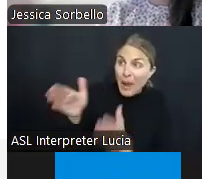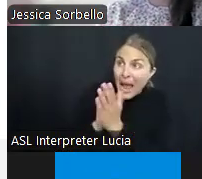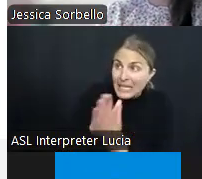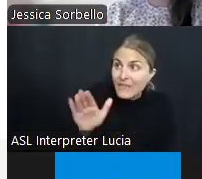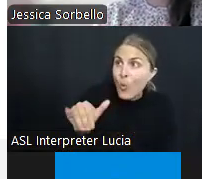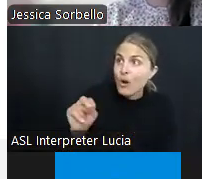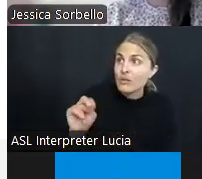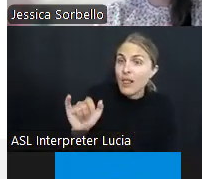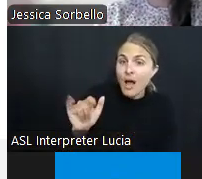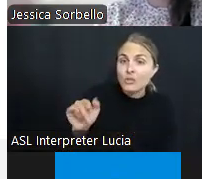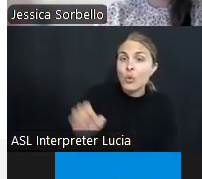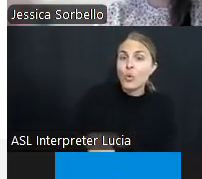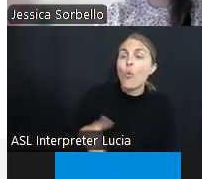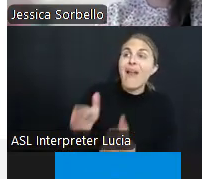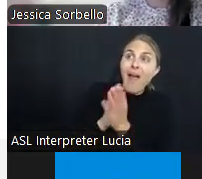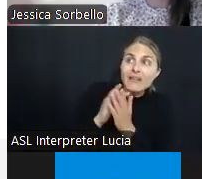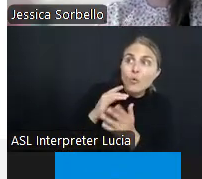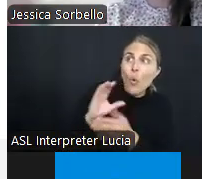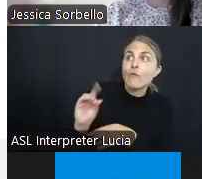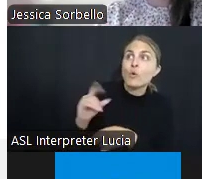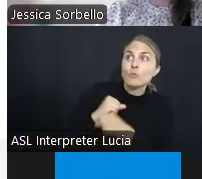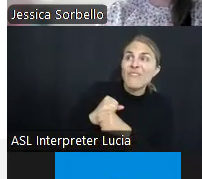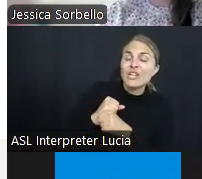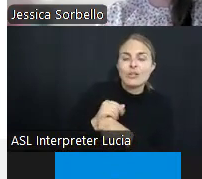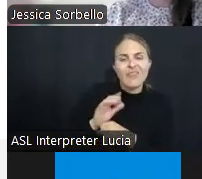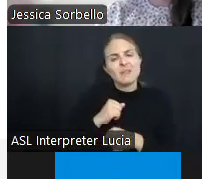itself. Again, that perceived fear of stigma and judgment